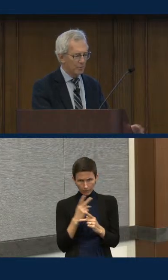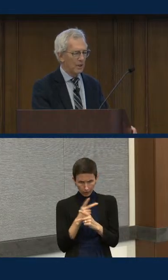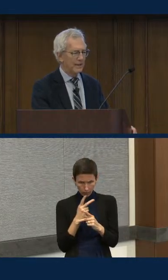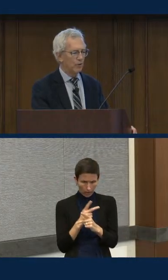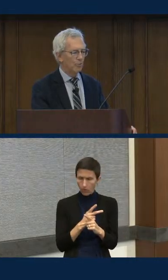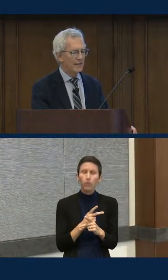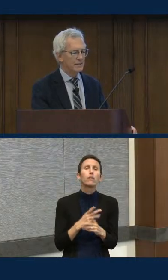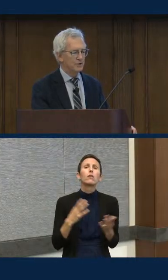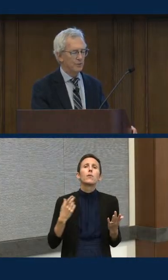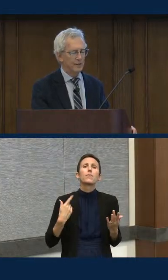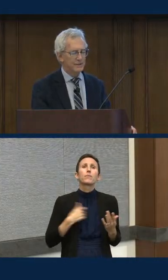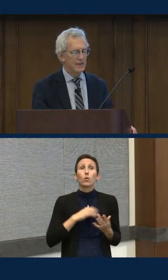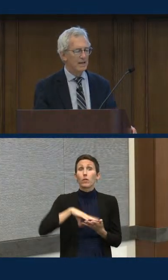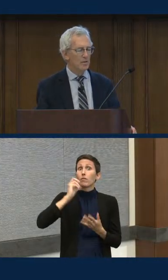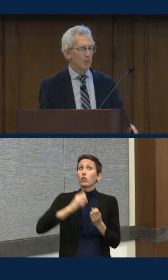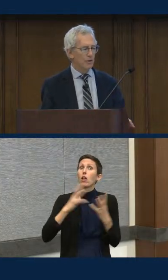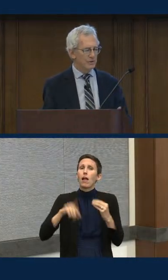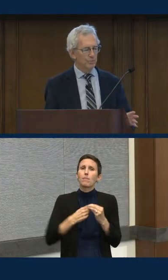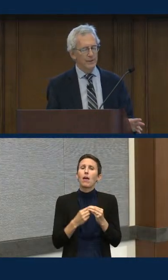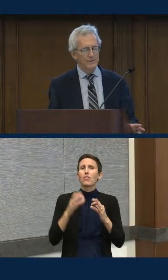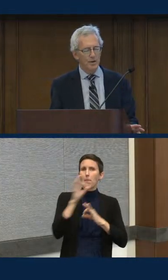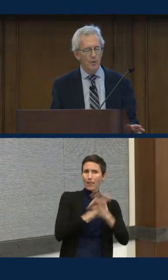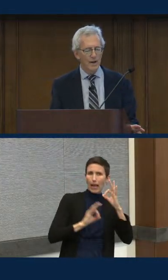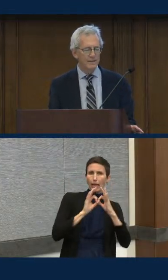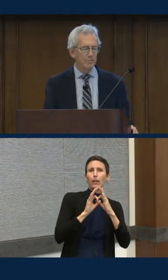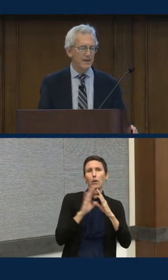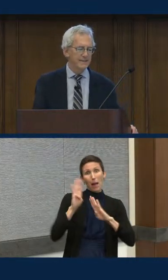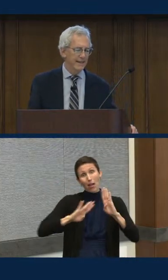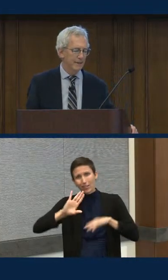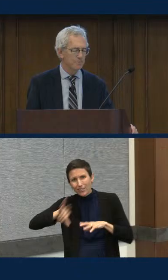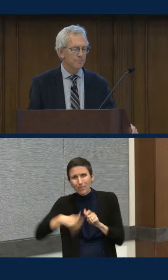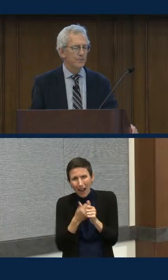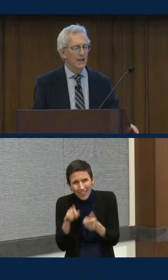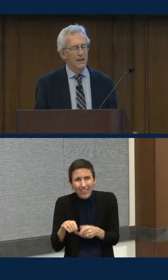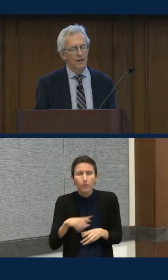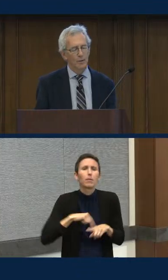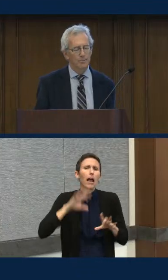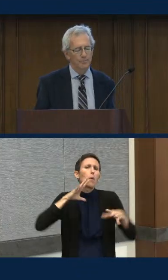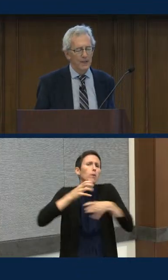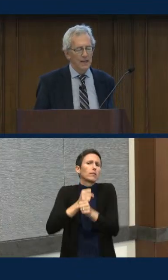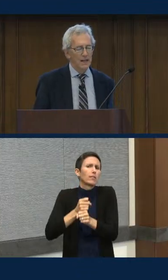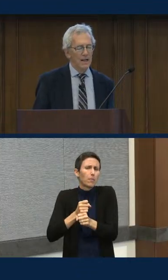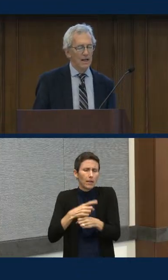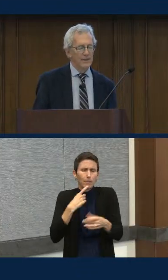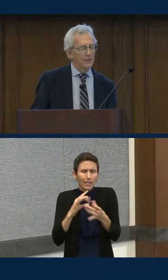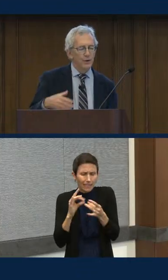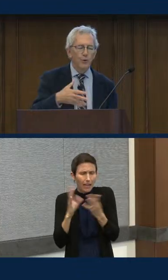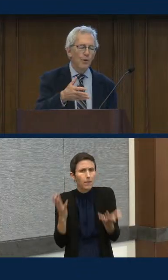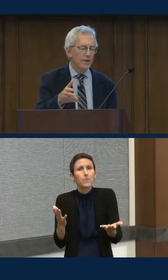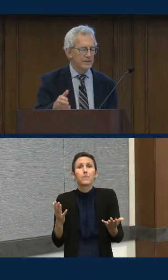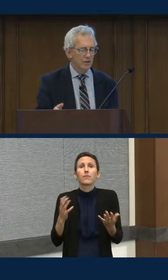lot about the molecular base I but I will simply summarize by